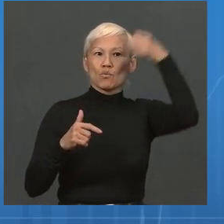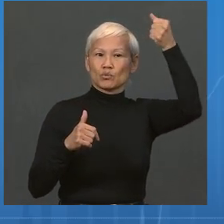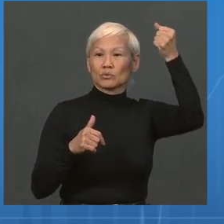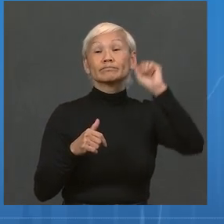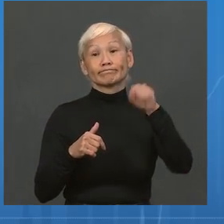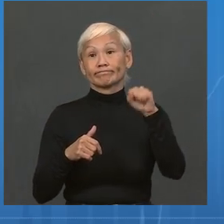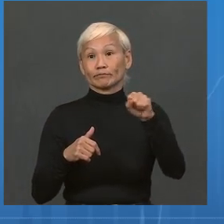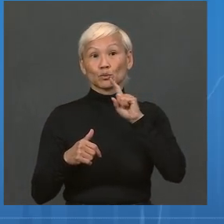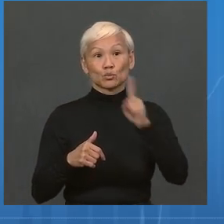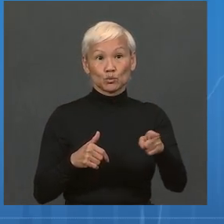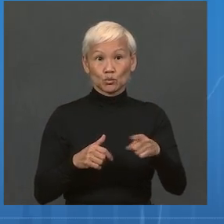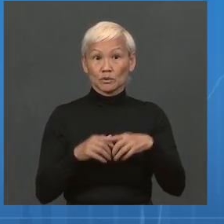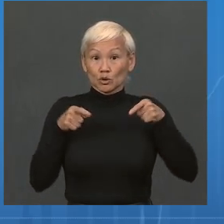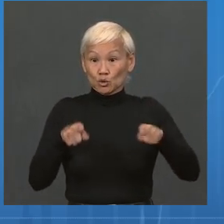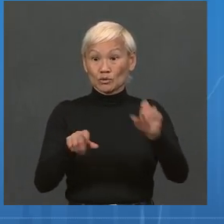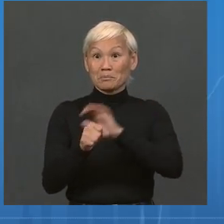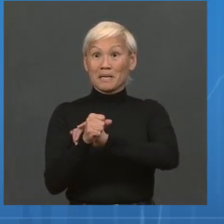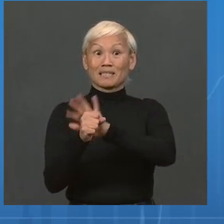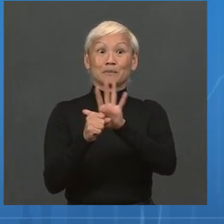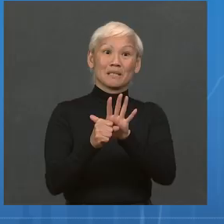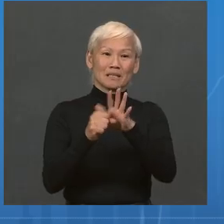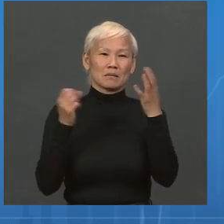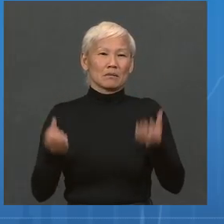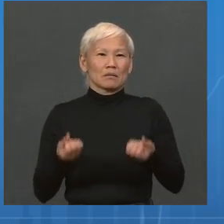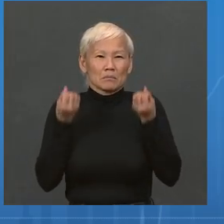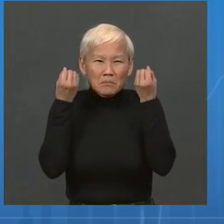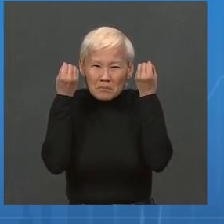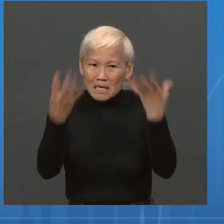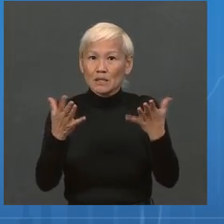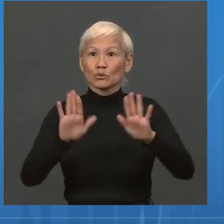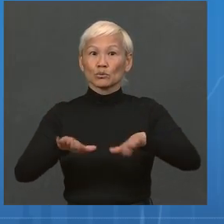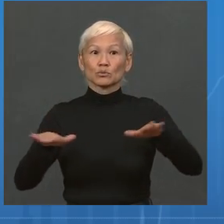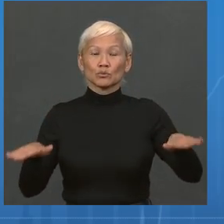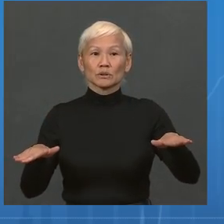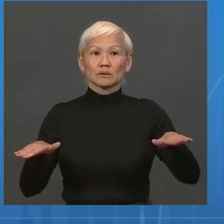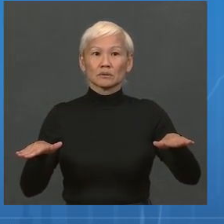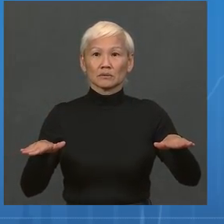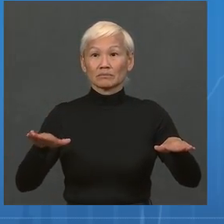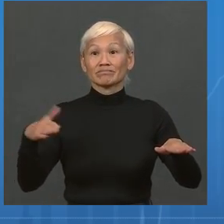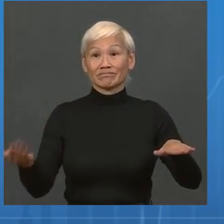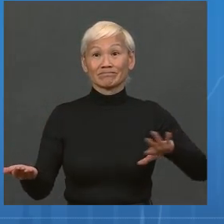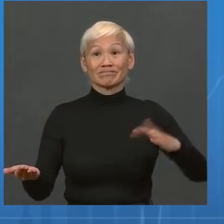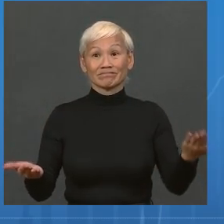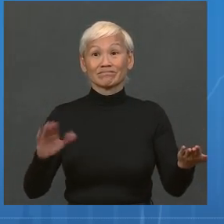we've lost hundreds of children to COVID-19, including nearly 100 children ages 5 to 11.